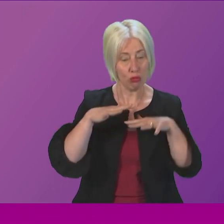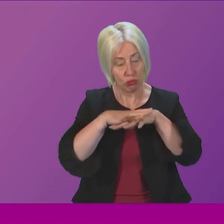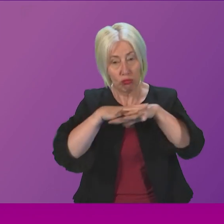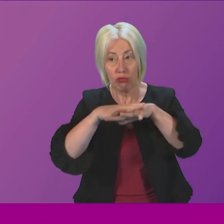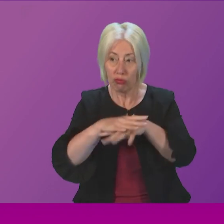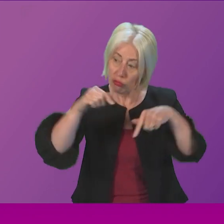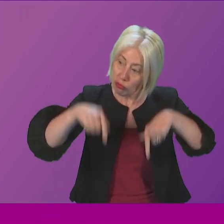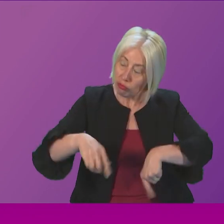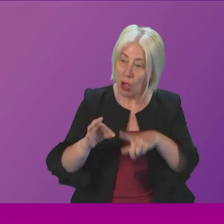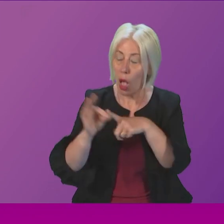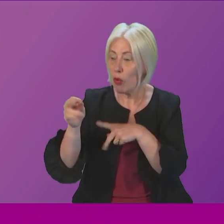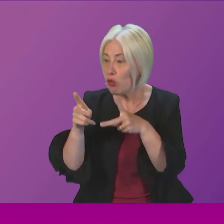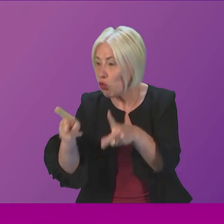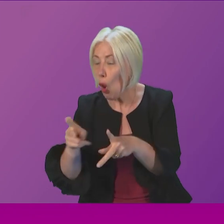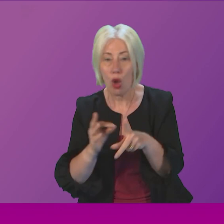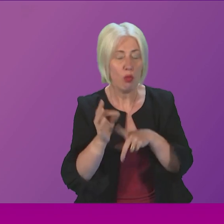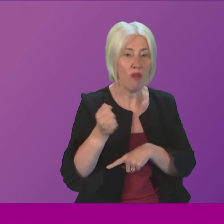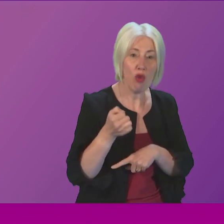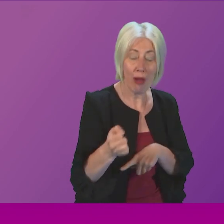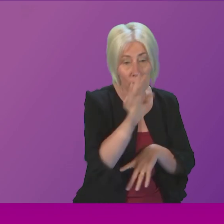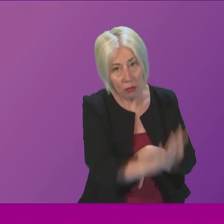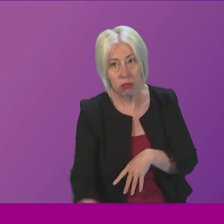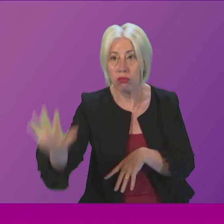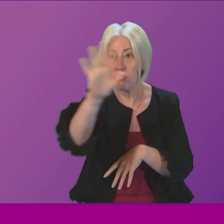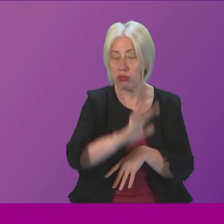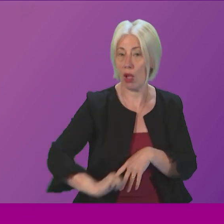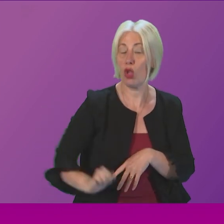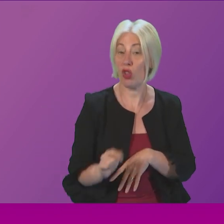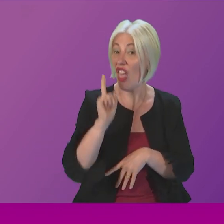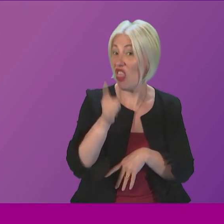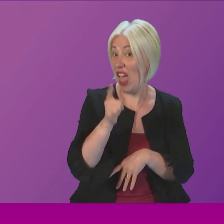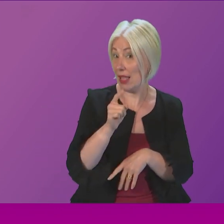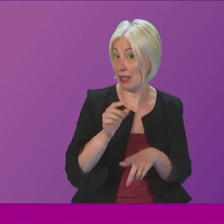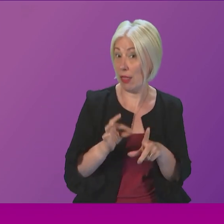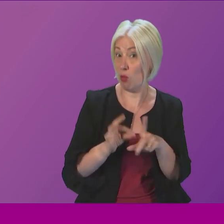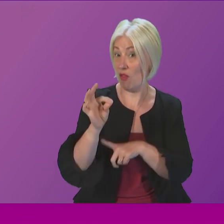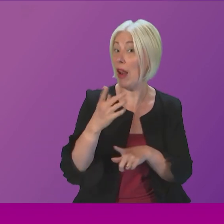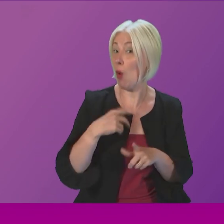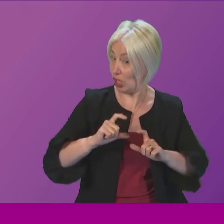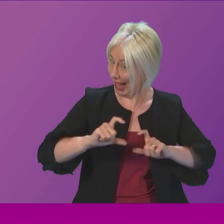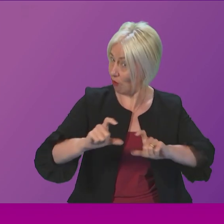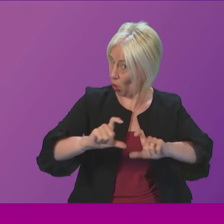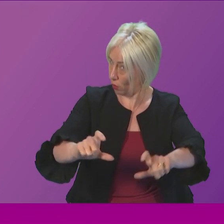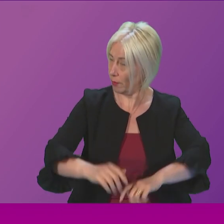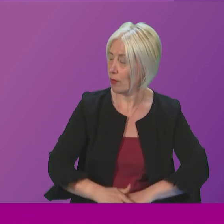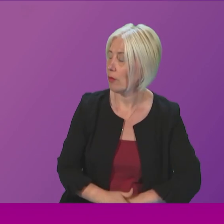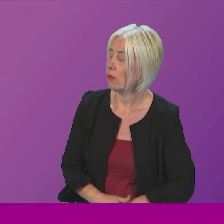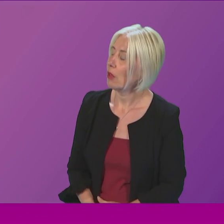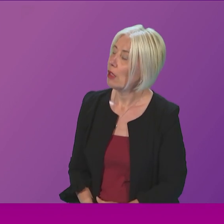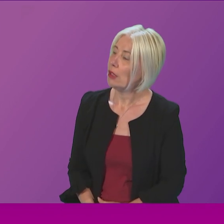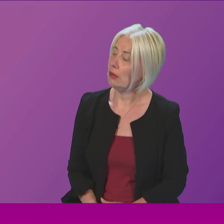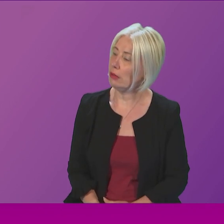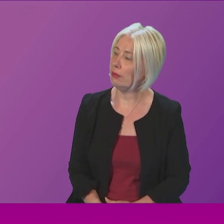of improving roads and rail across the country, and I will look to ensure that we build on